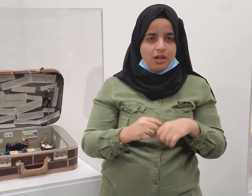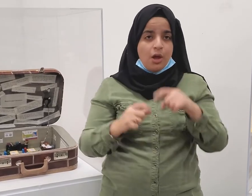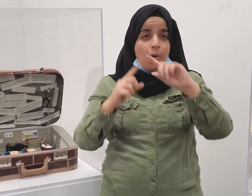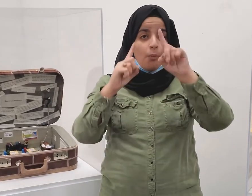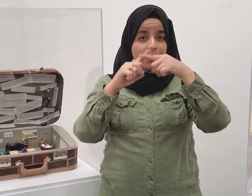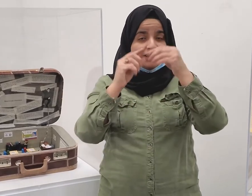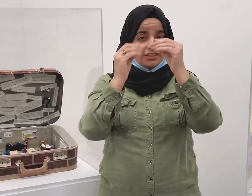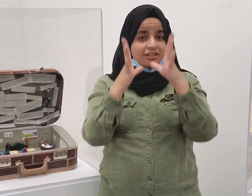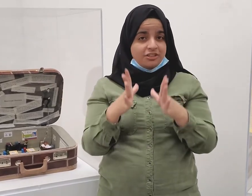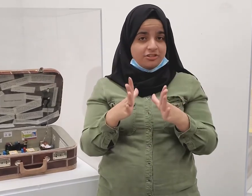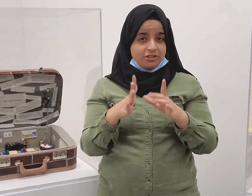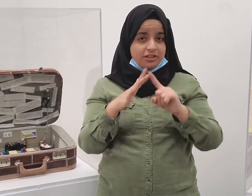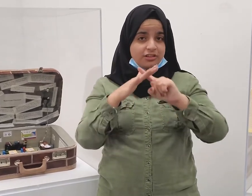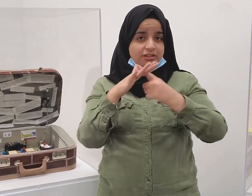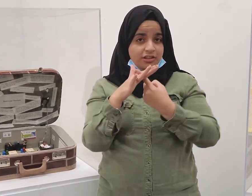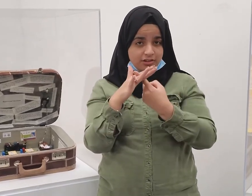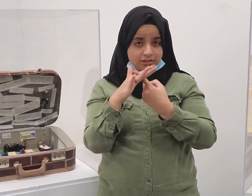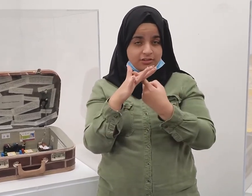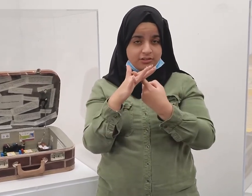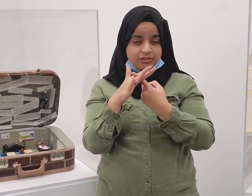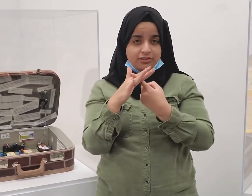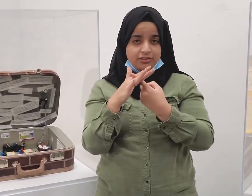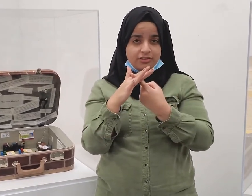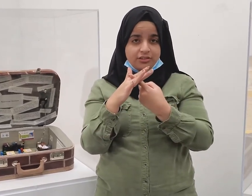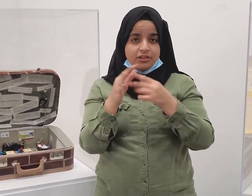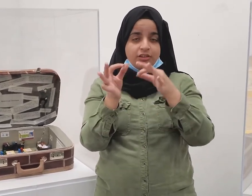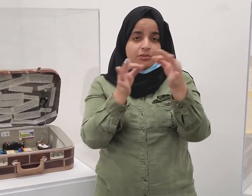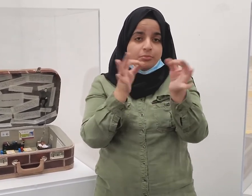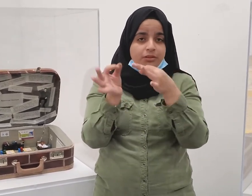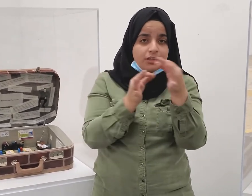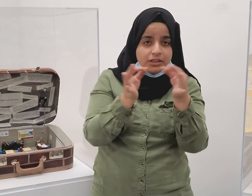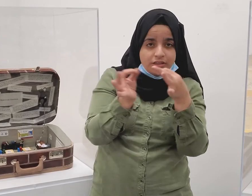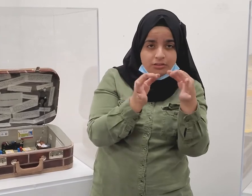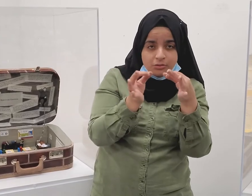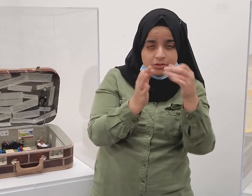and then when the teacher starts teaching and explaining,